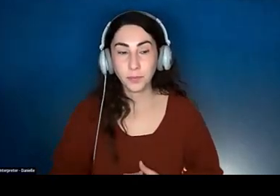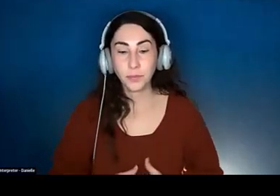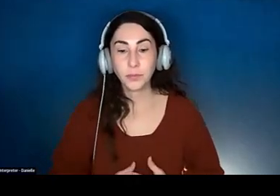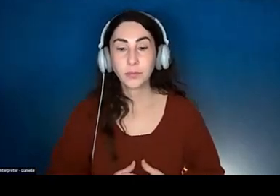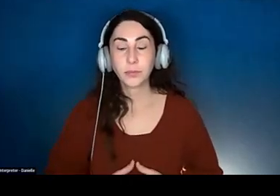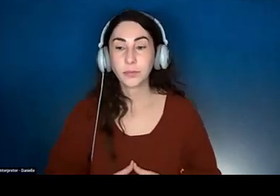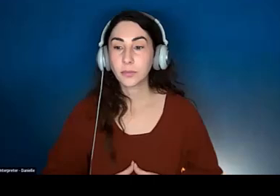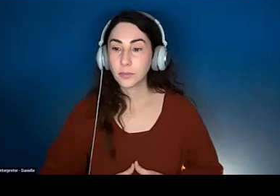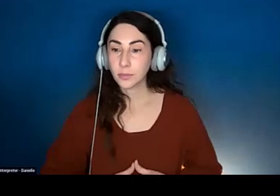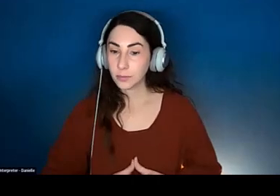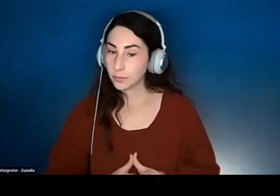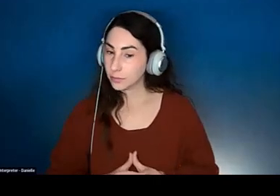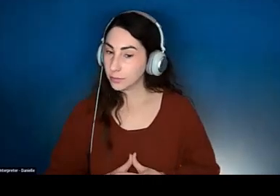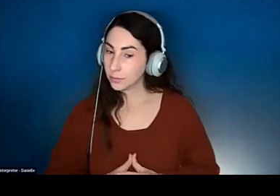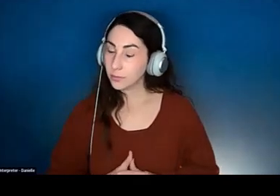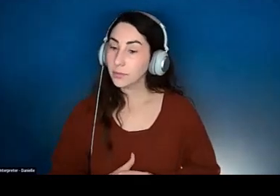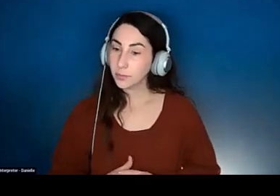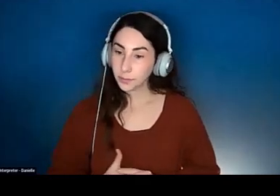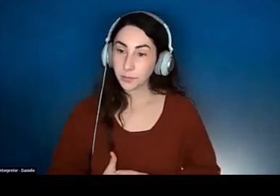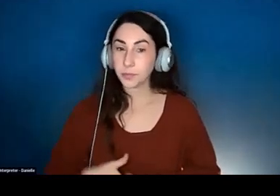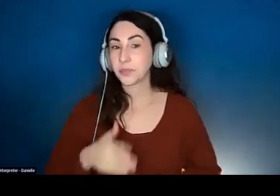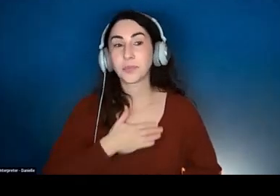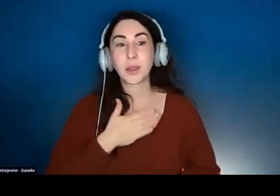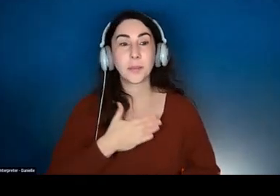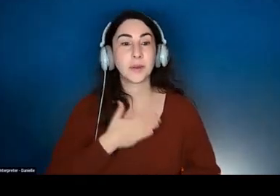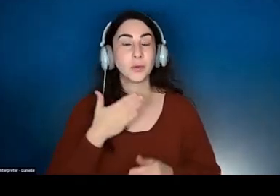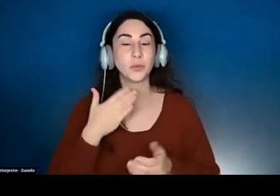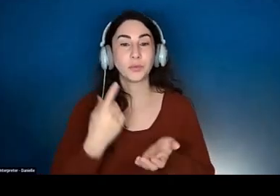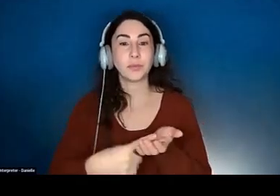I'm happy to be talking about the Money Follows the